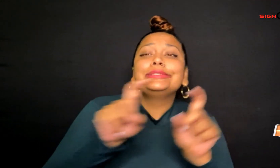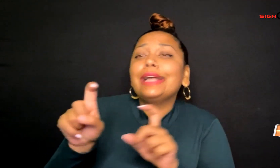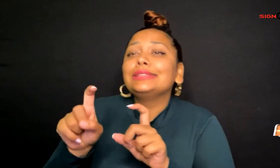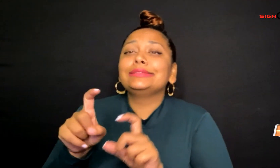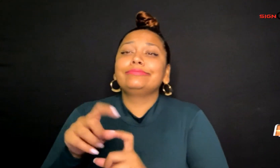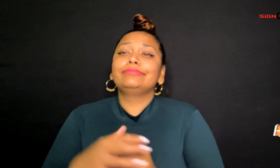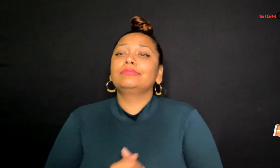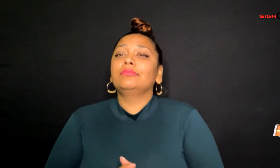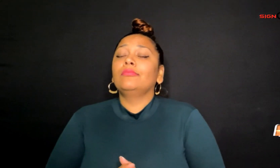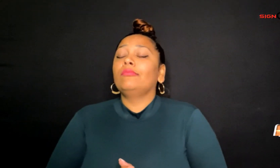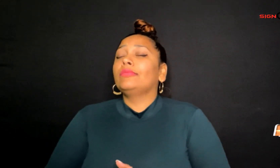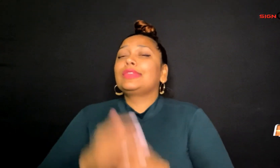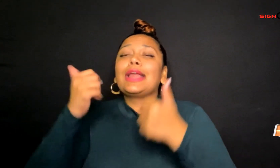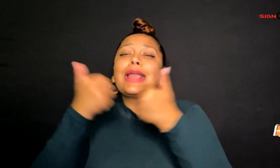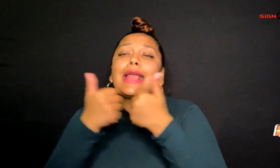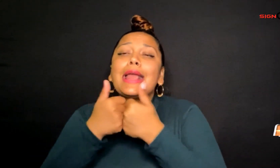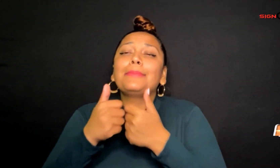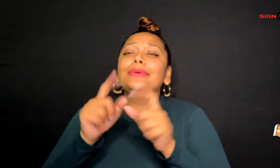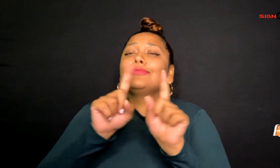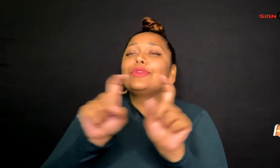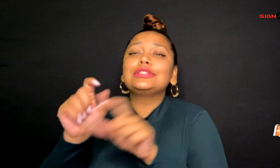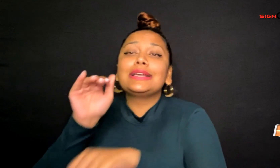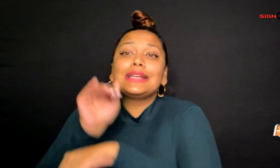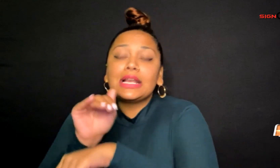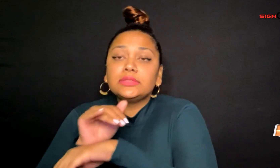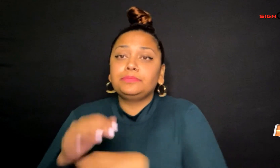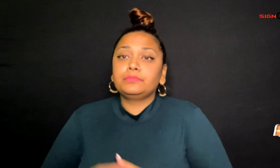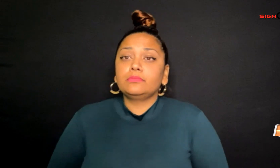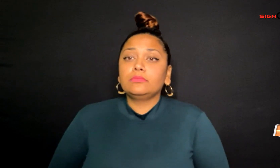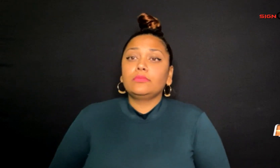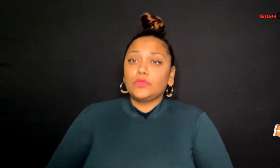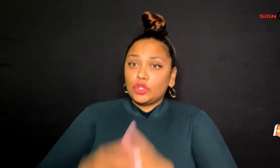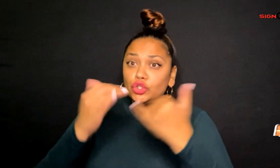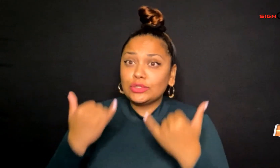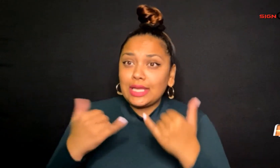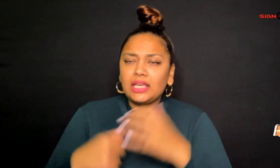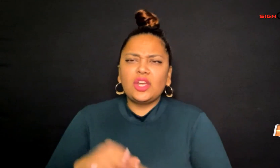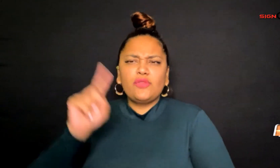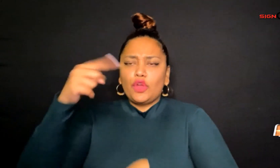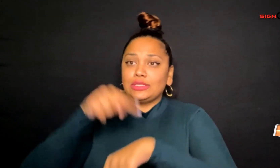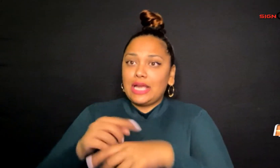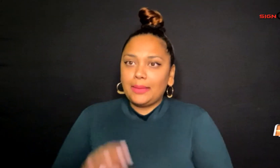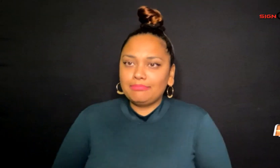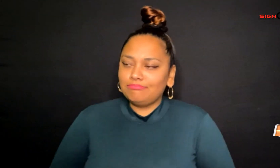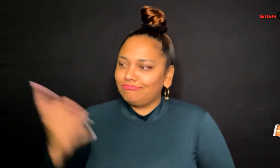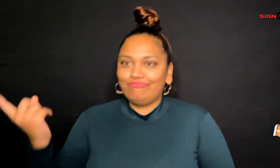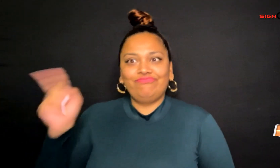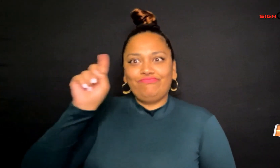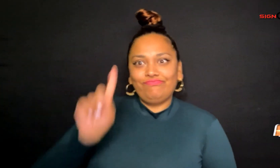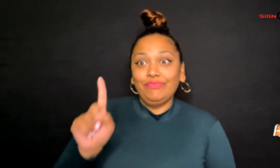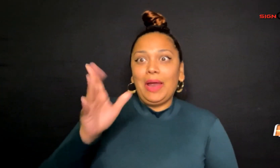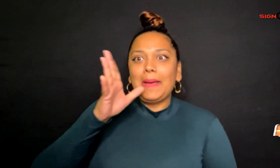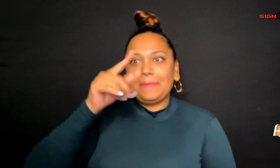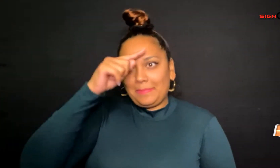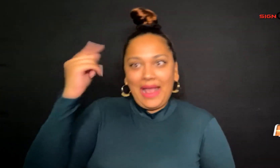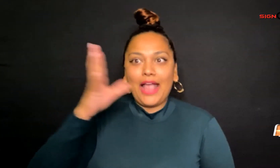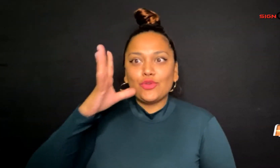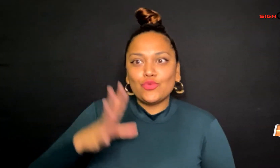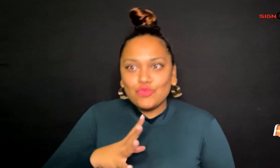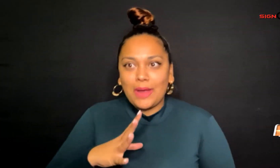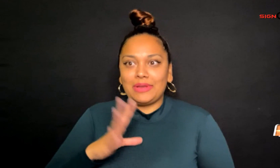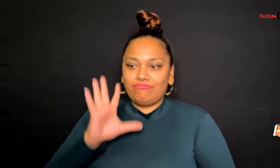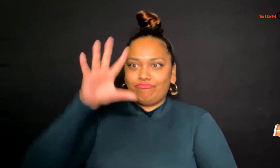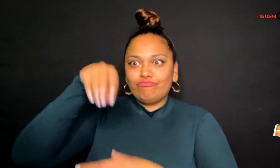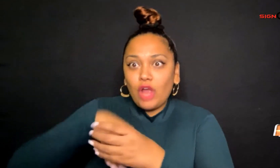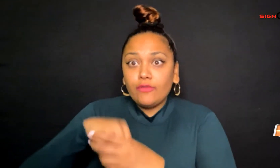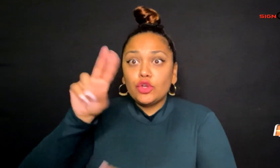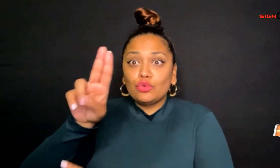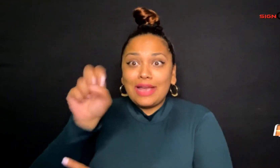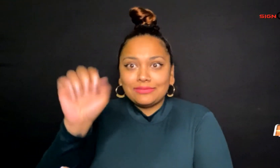future history tests and trivia nights today for the first time ever a black woman was